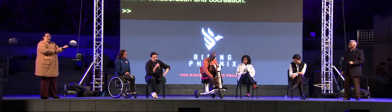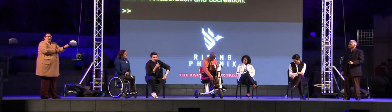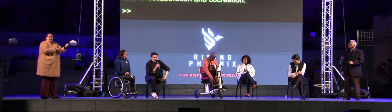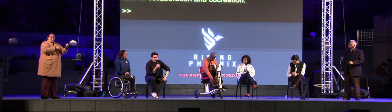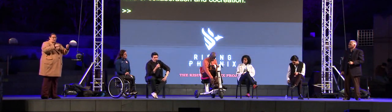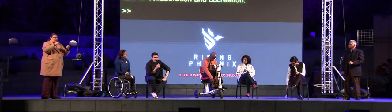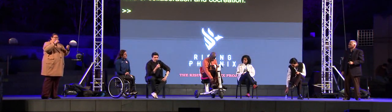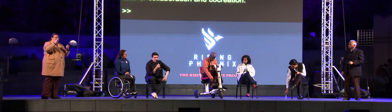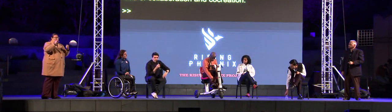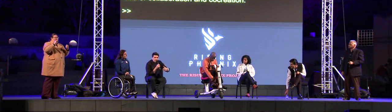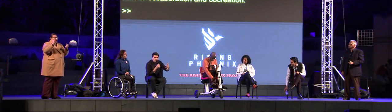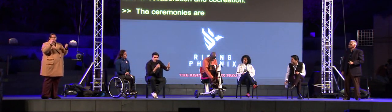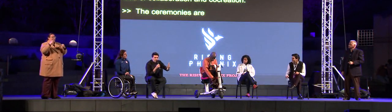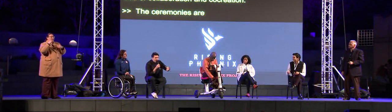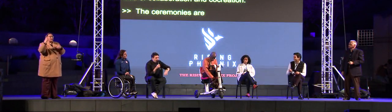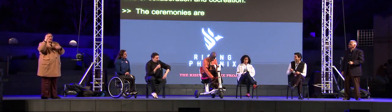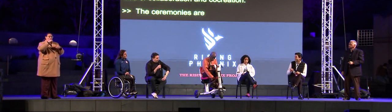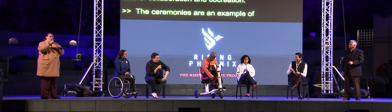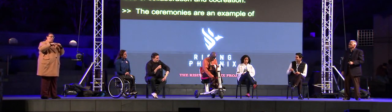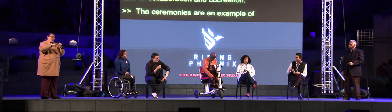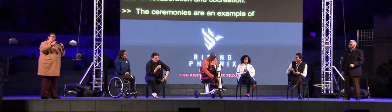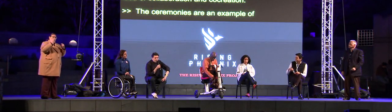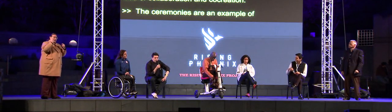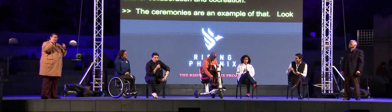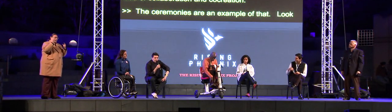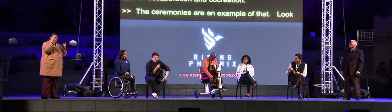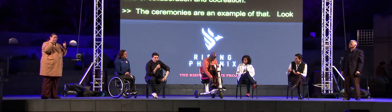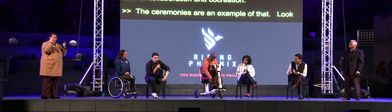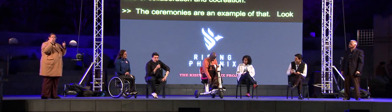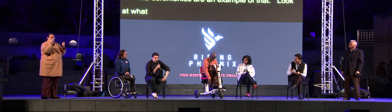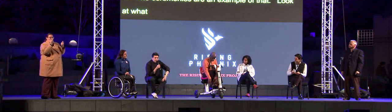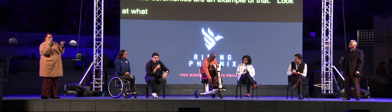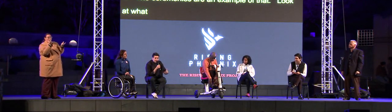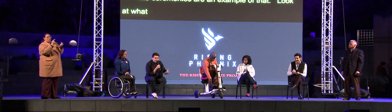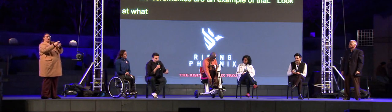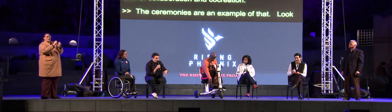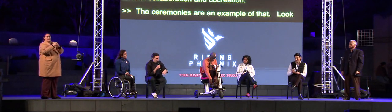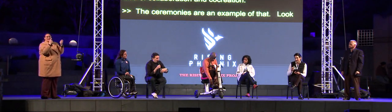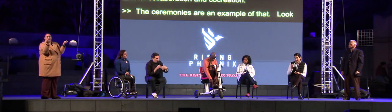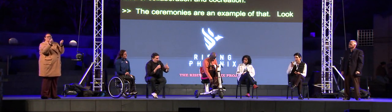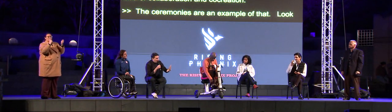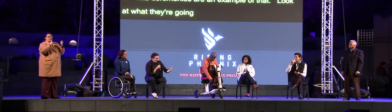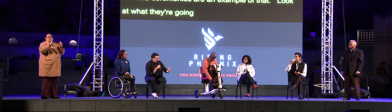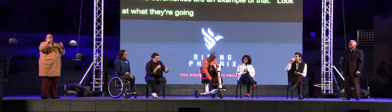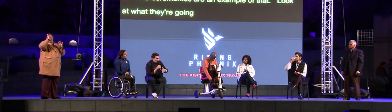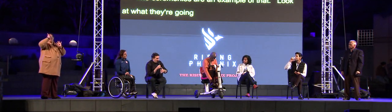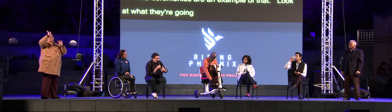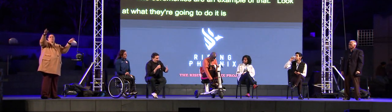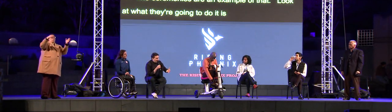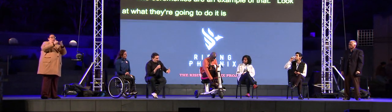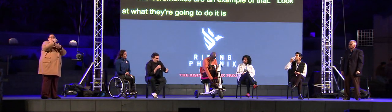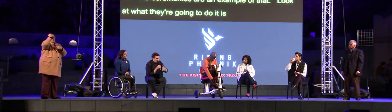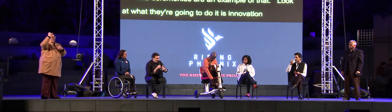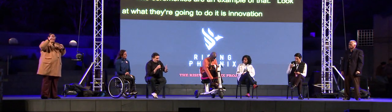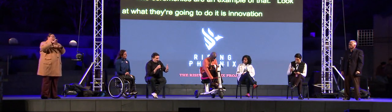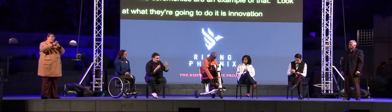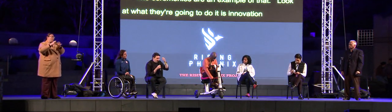says no, but actually look at what the Parisians are going to do with the ceremonies. It's really innovation. And the Olympics particularly, it's